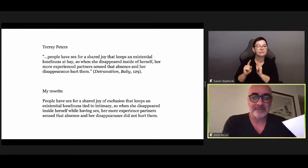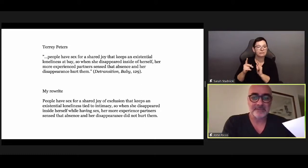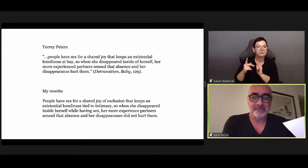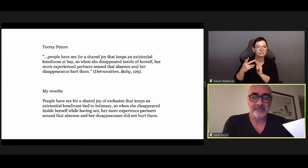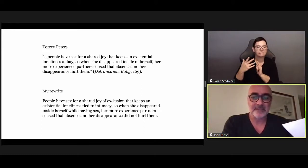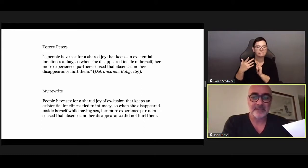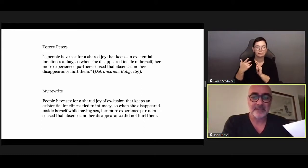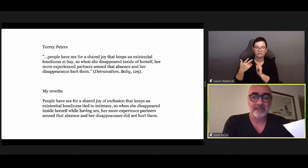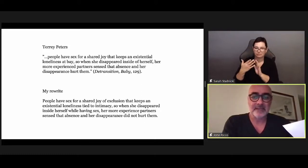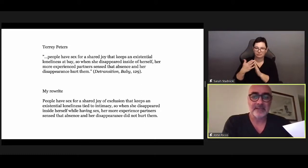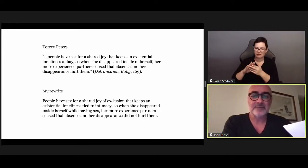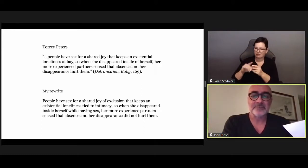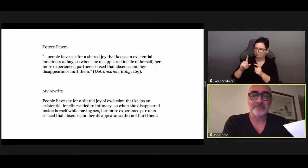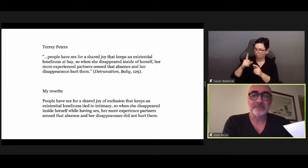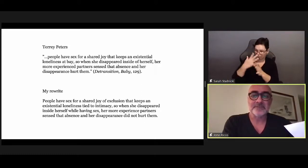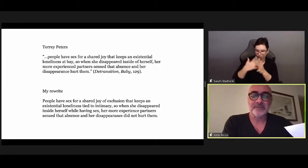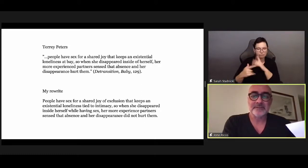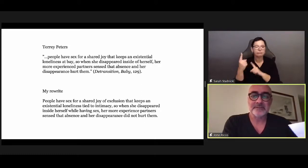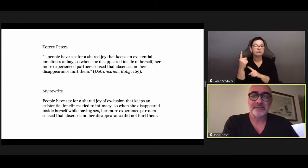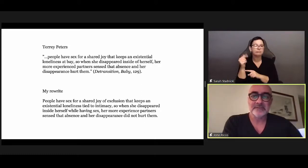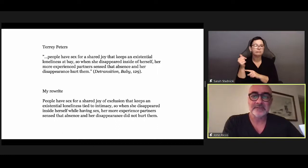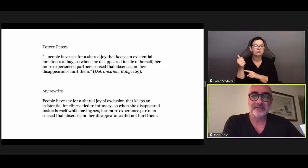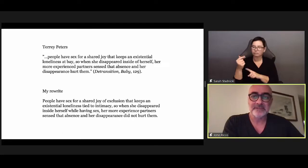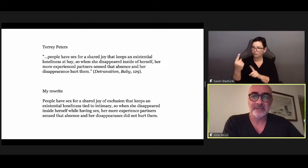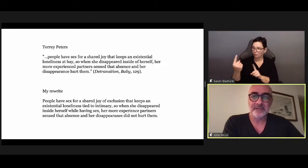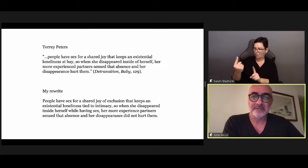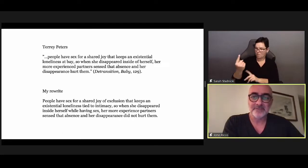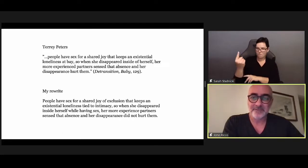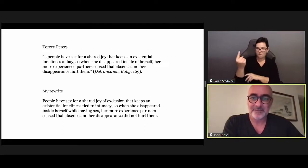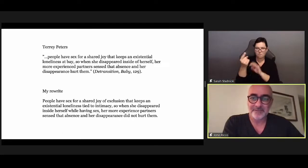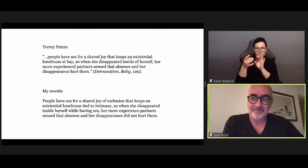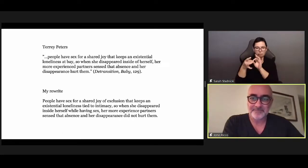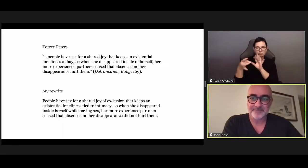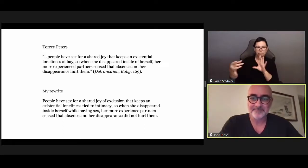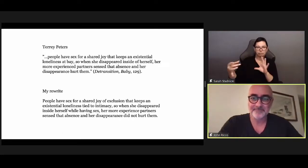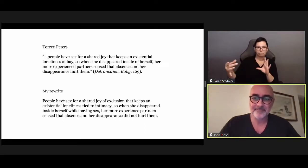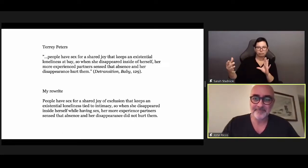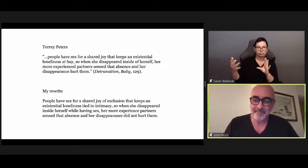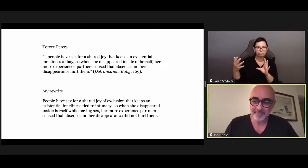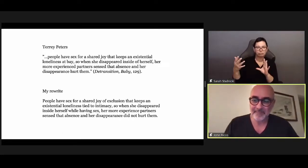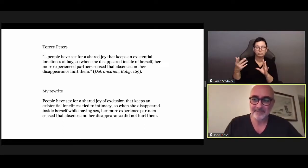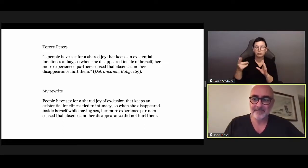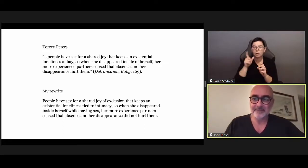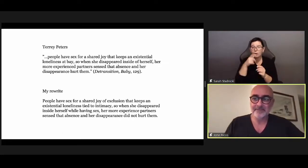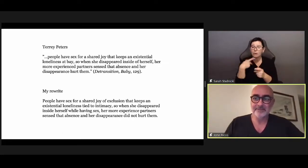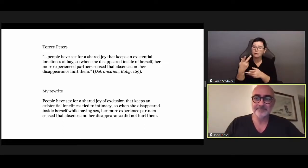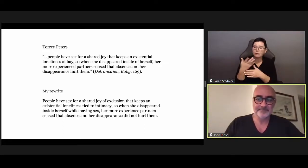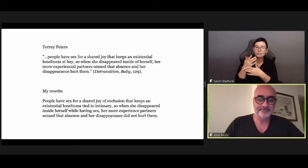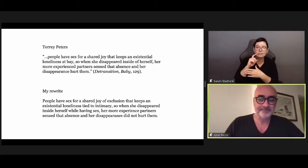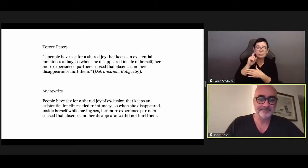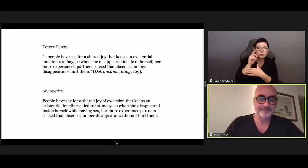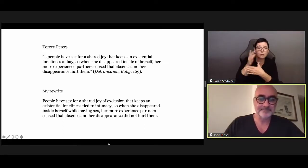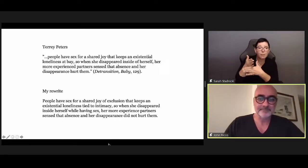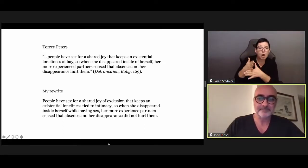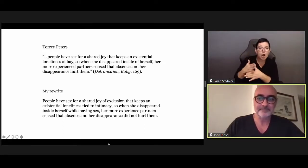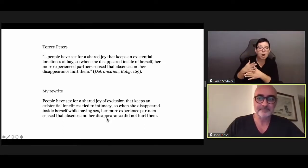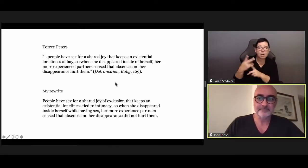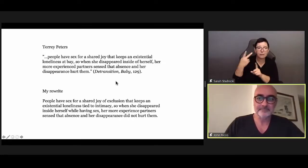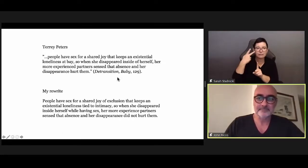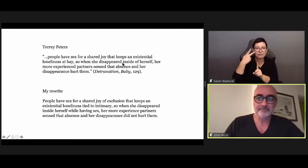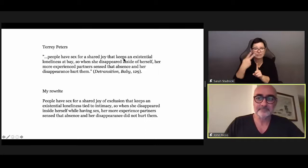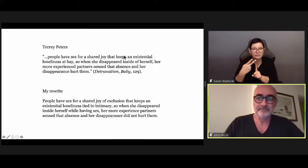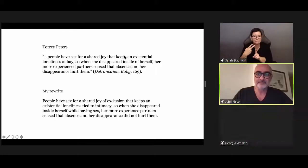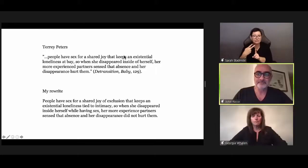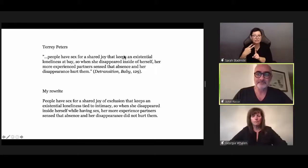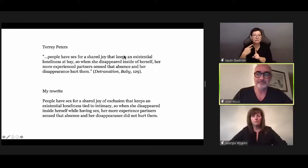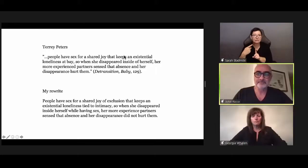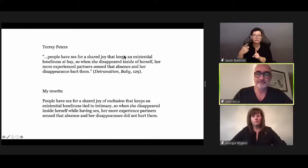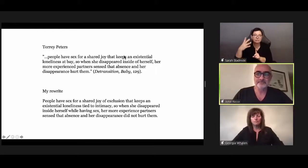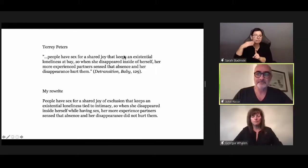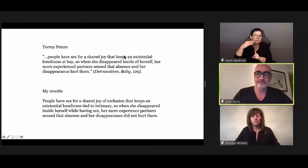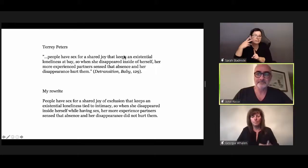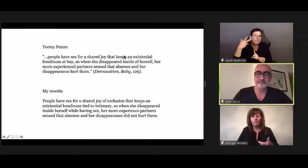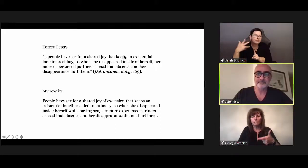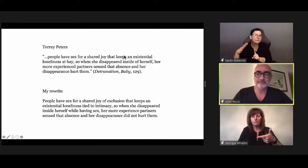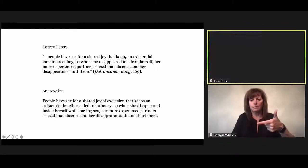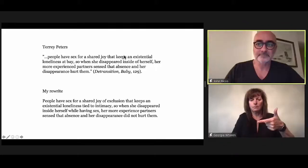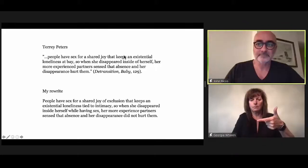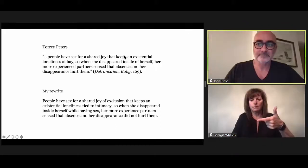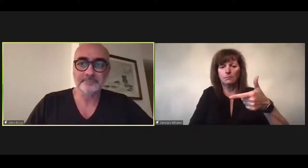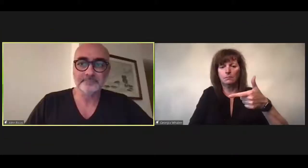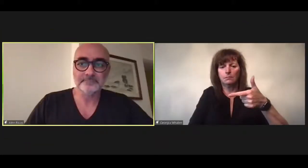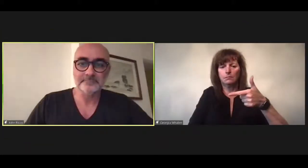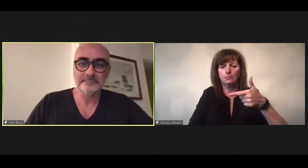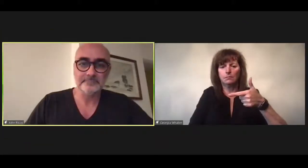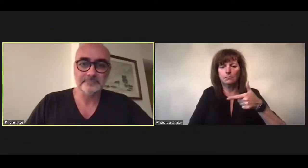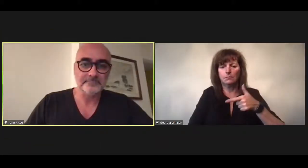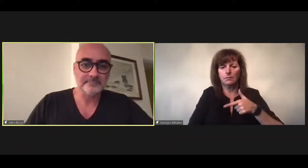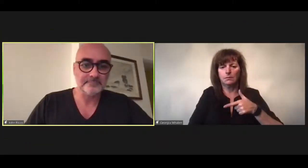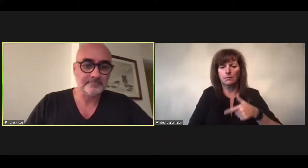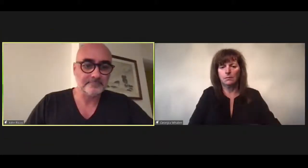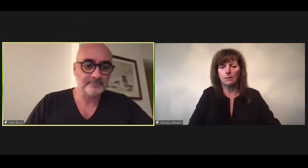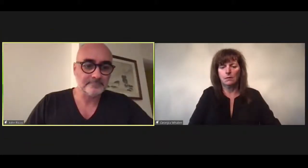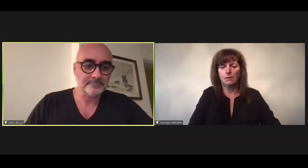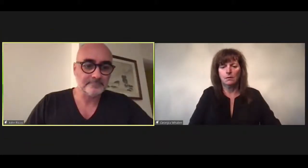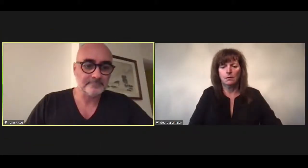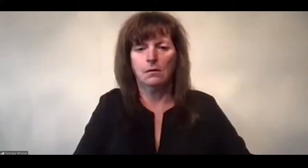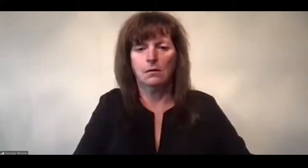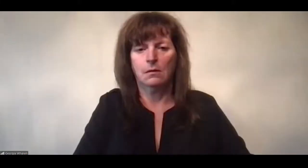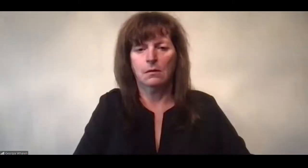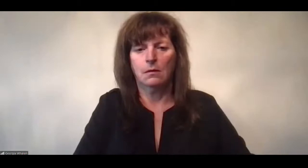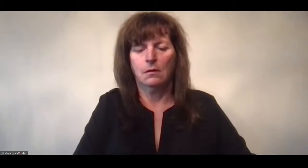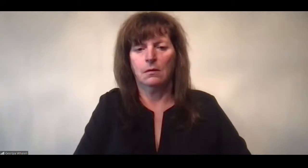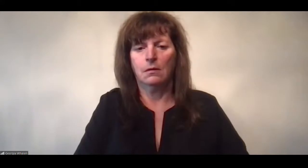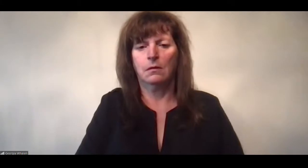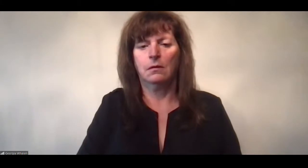It reads, people have sex for a shared joy of exclusion that keeps an existential loneliness tied to intimacy.